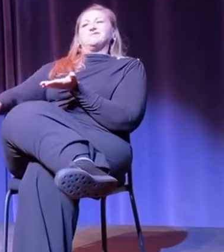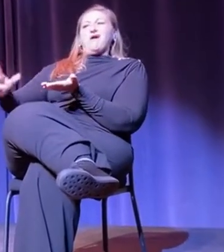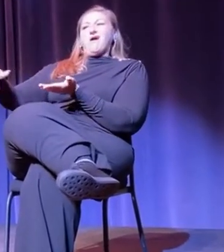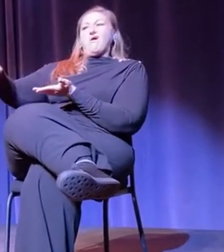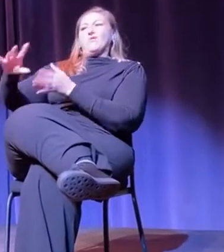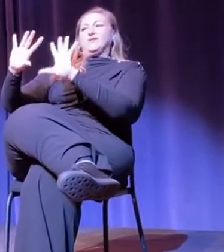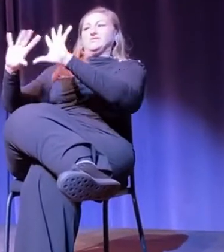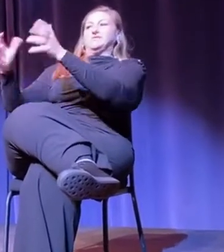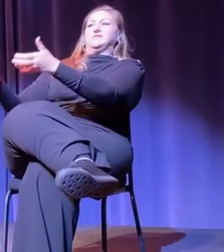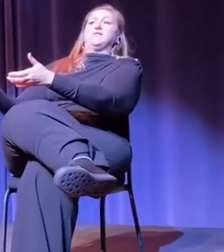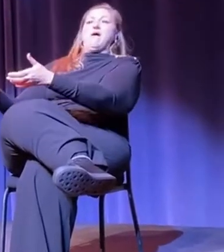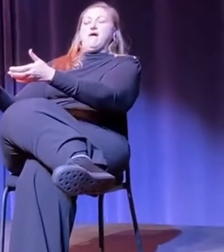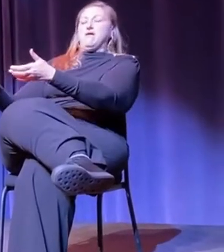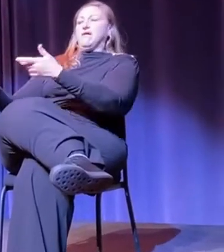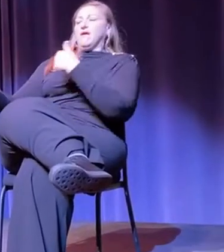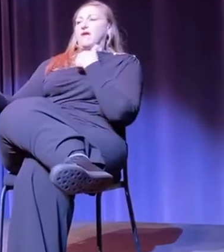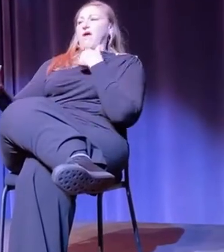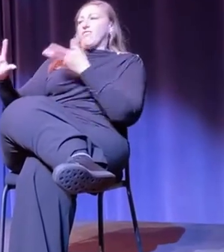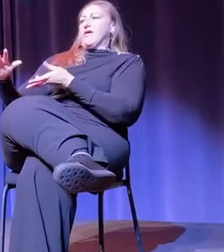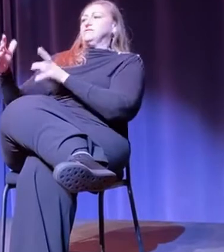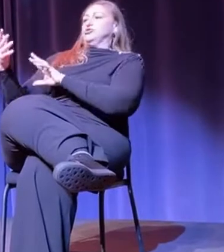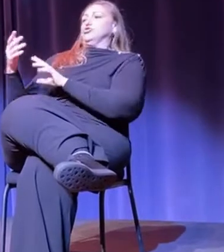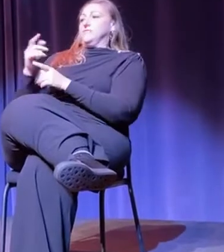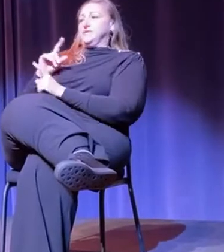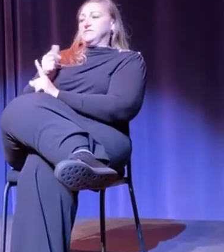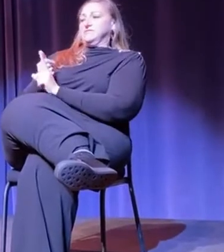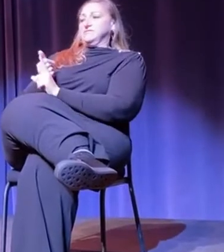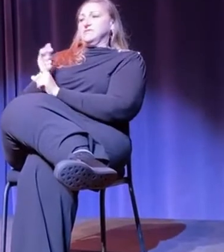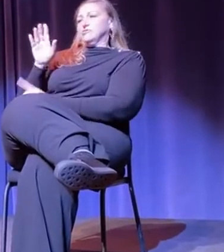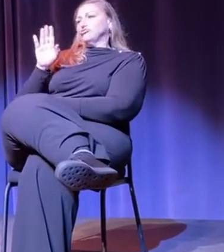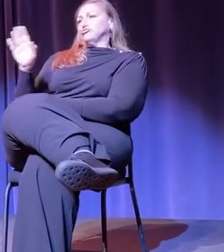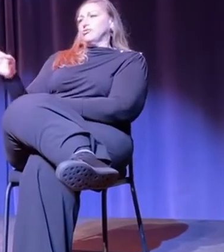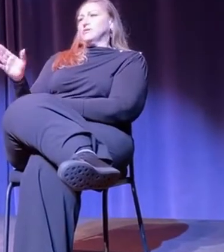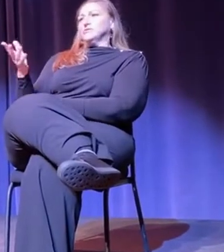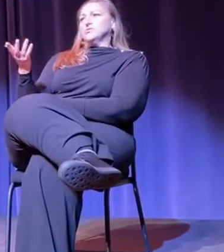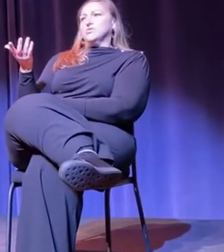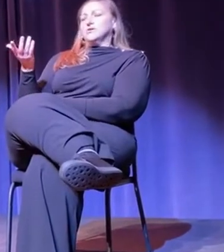and the disturbance is directed towards systems of power